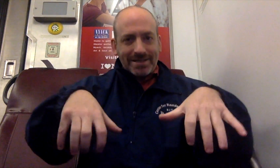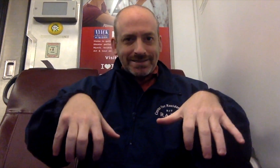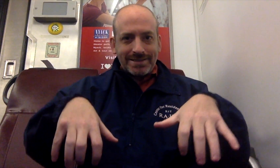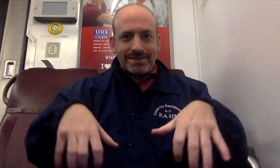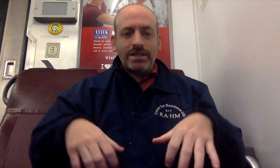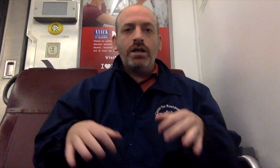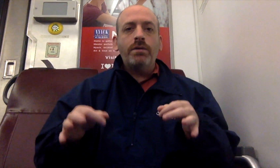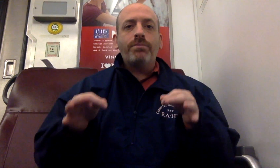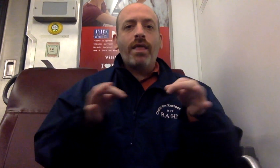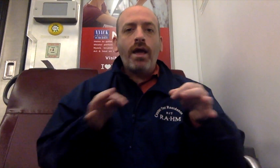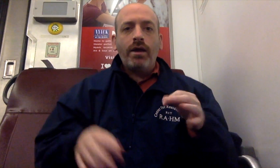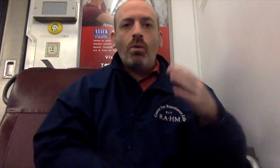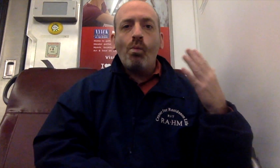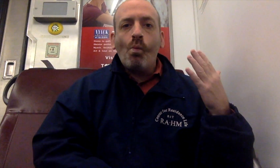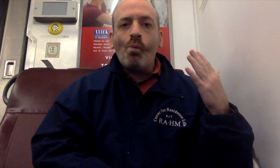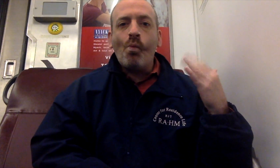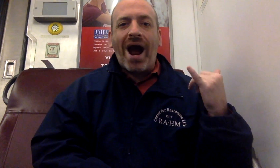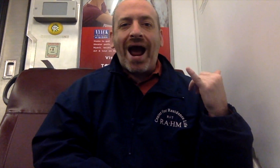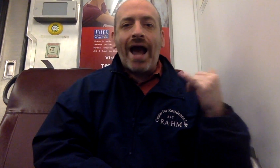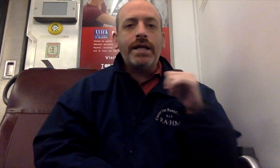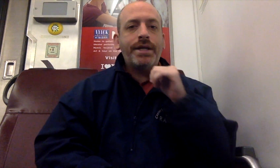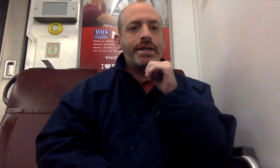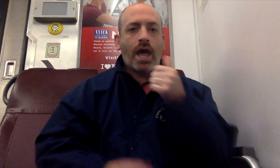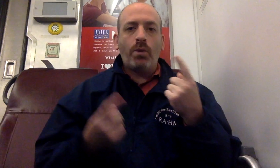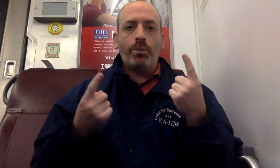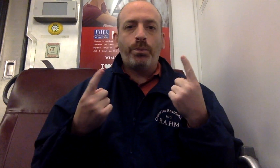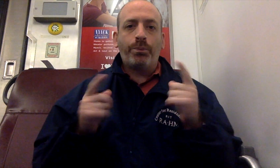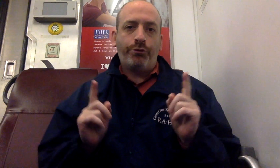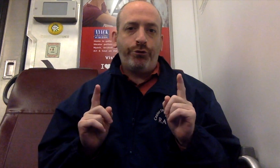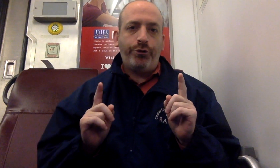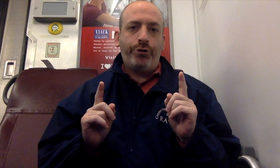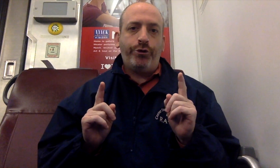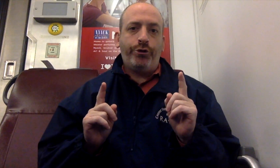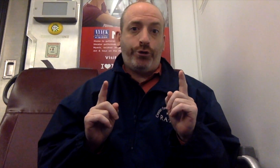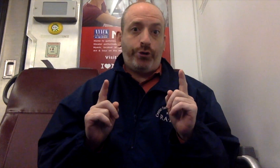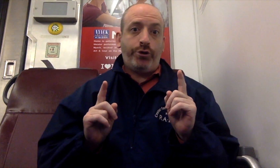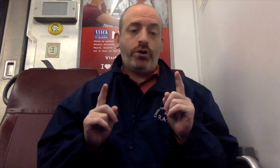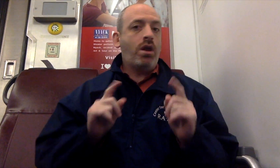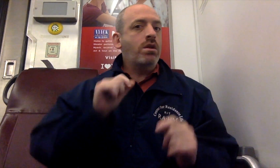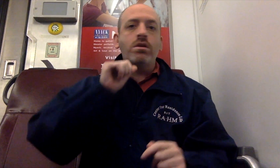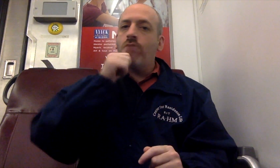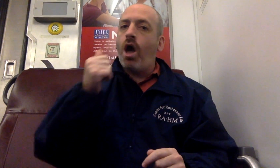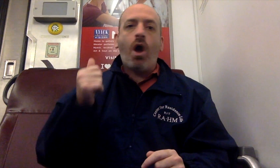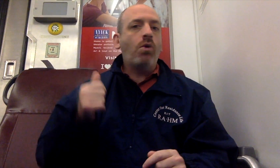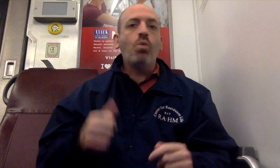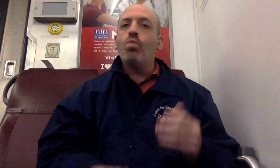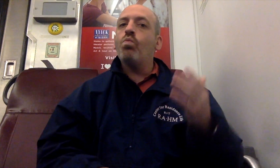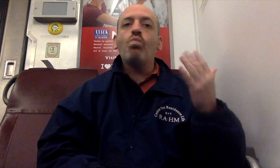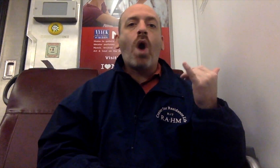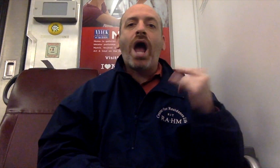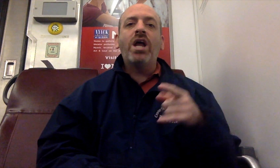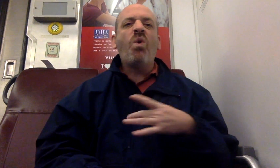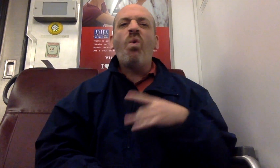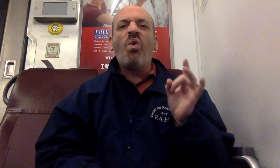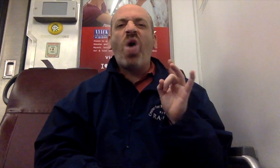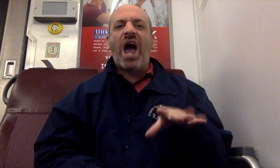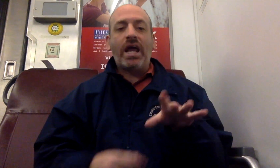You must be able to explain why this accommodation doesn't work for you. Not because you don't like this accommodation.